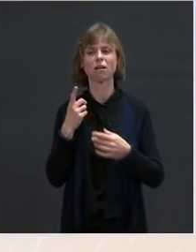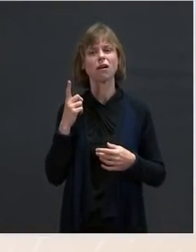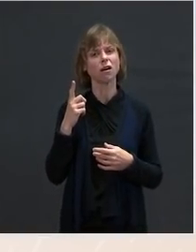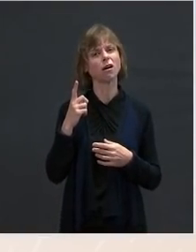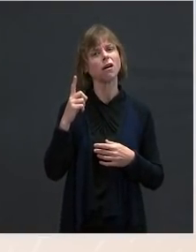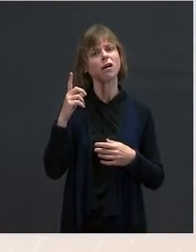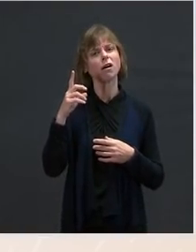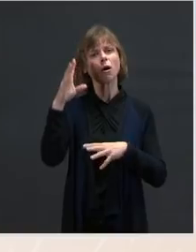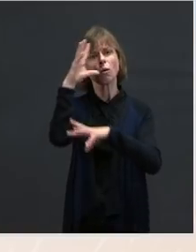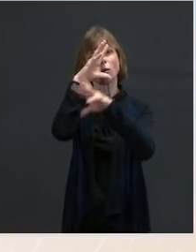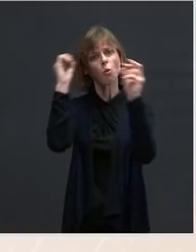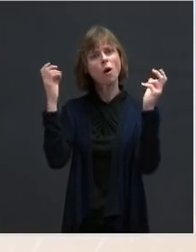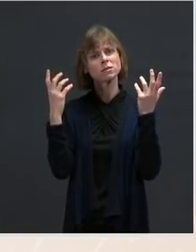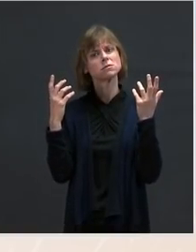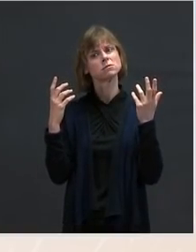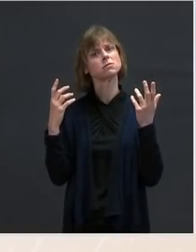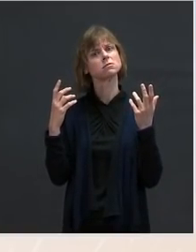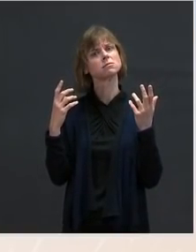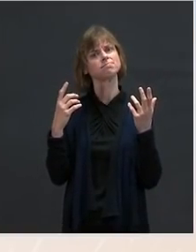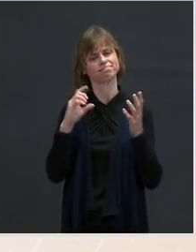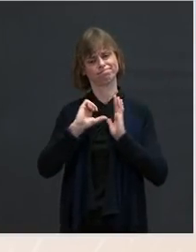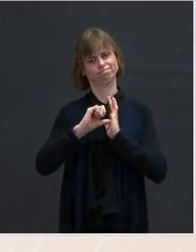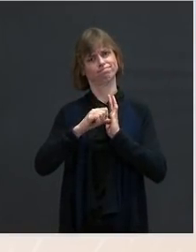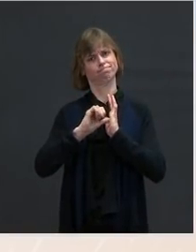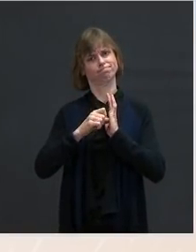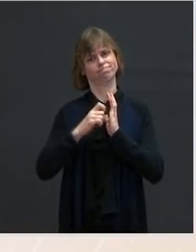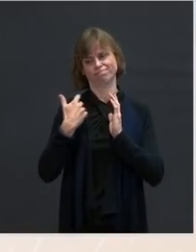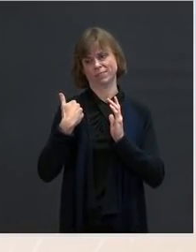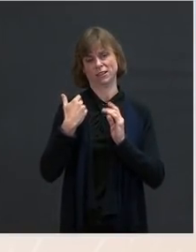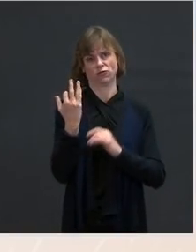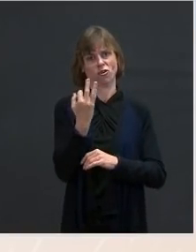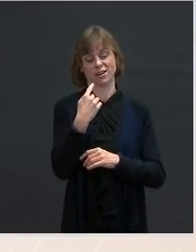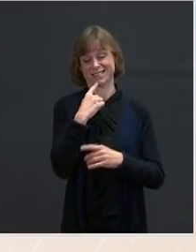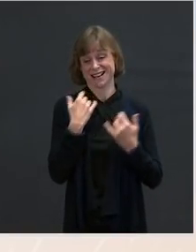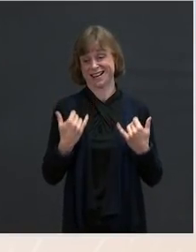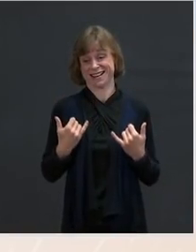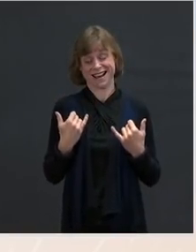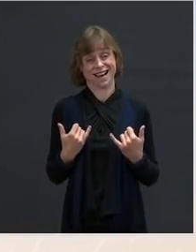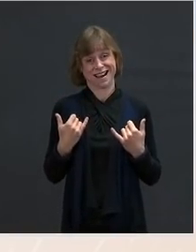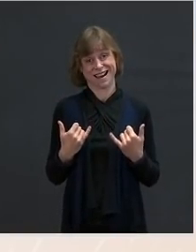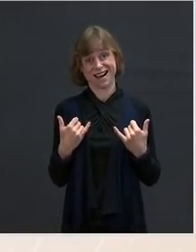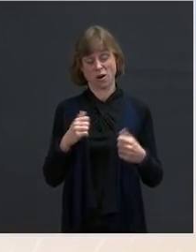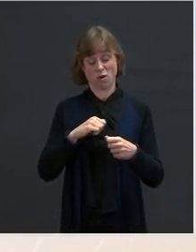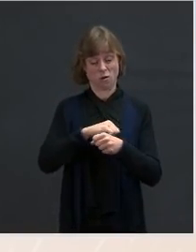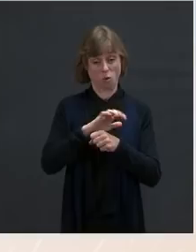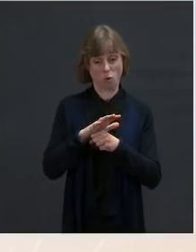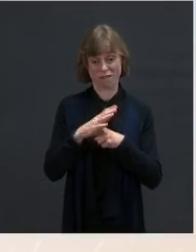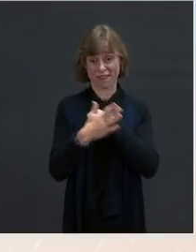that, you know, this is a difficult time the country is facing. That's why 400 mayors have come out